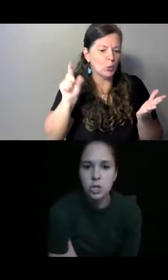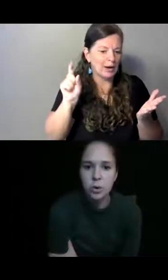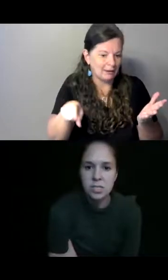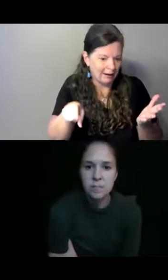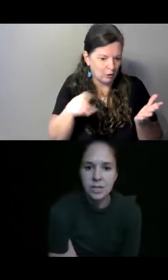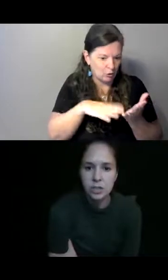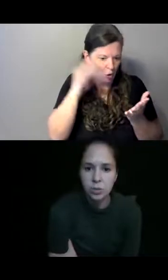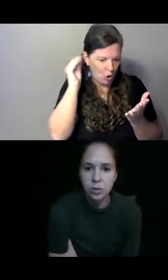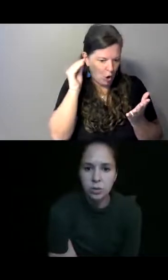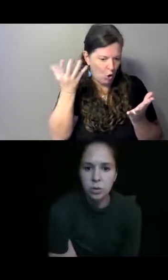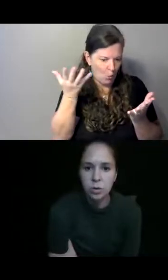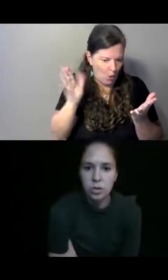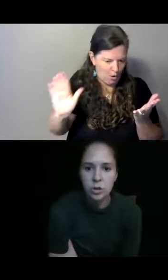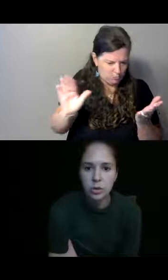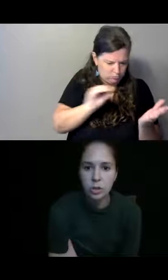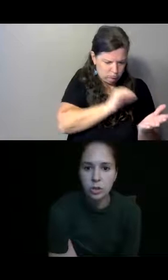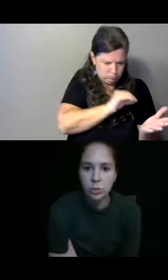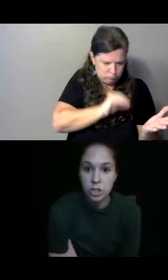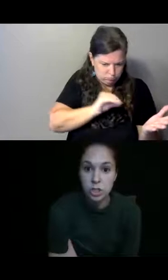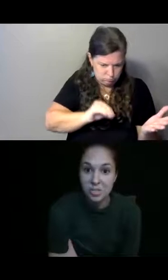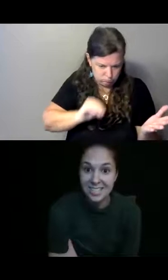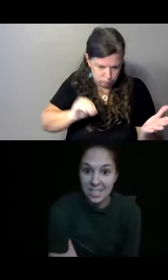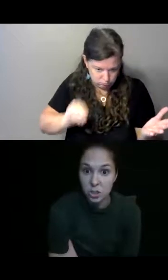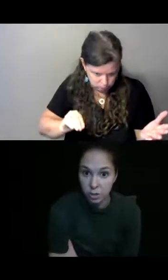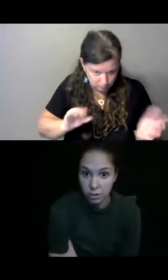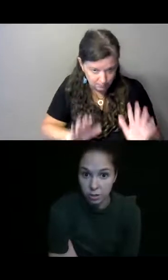You want to make sure you include what the students need to learn.